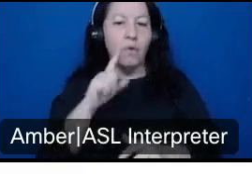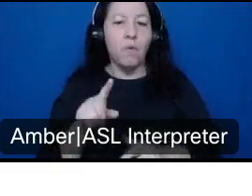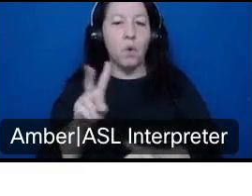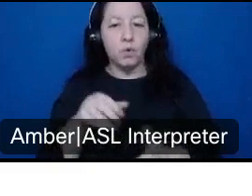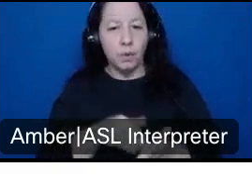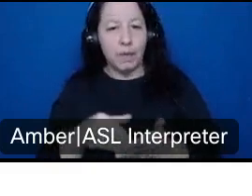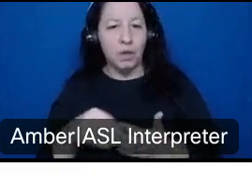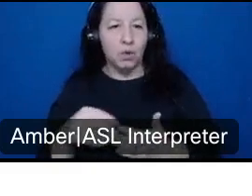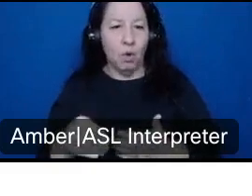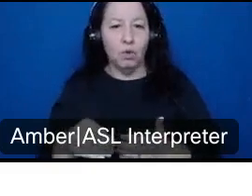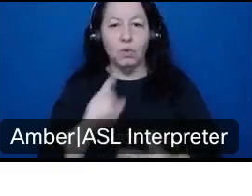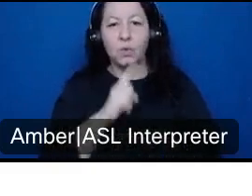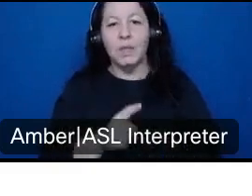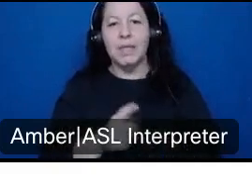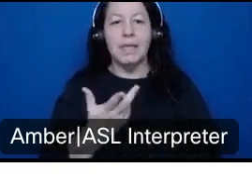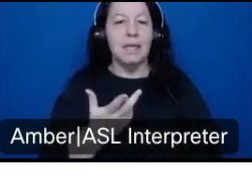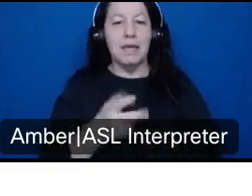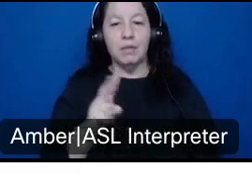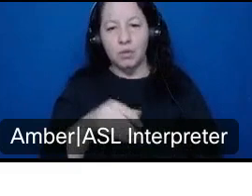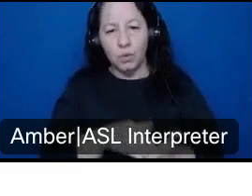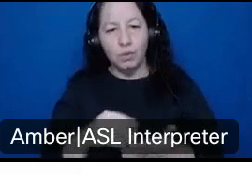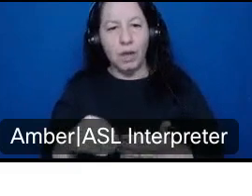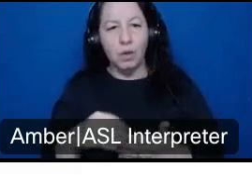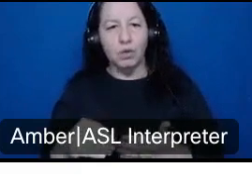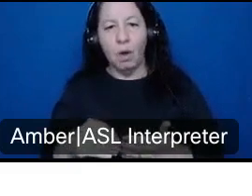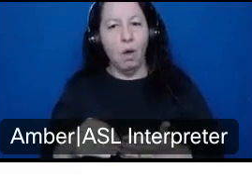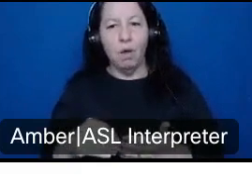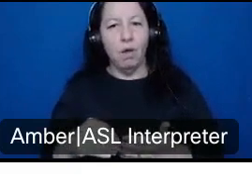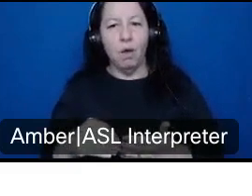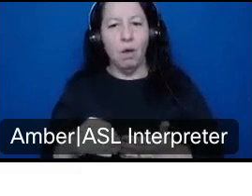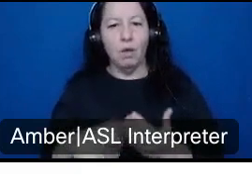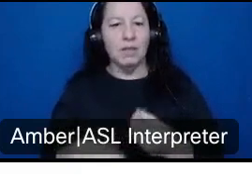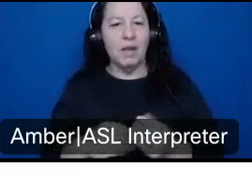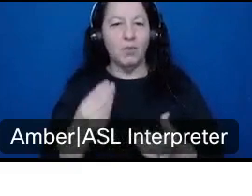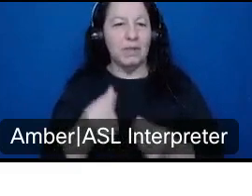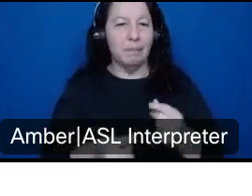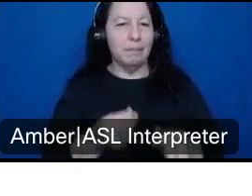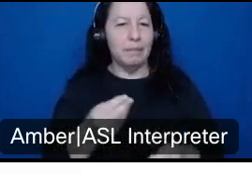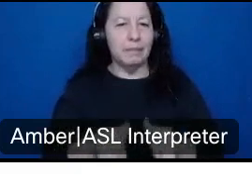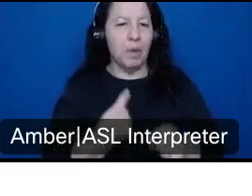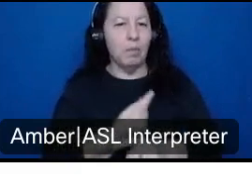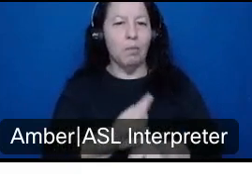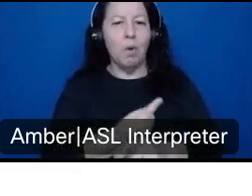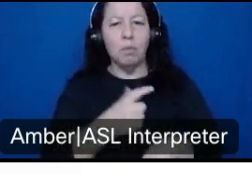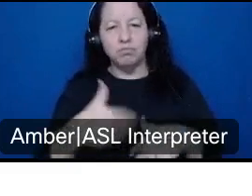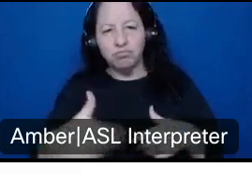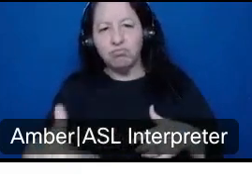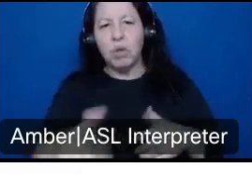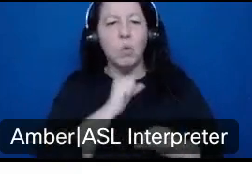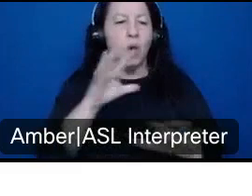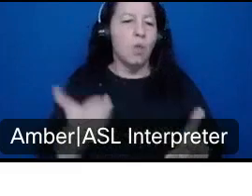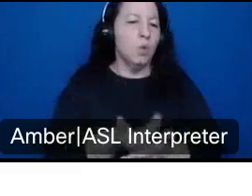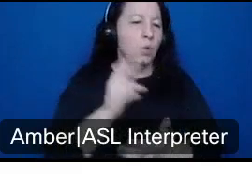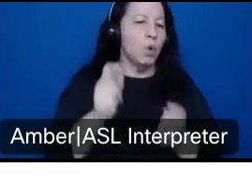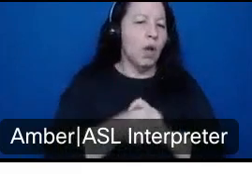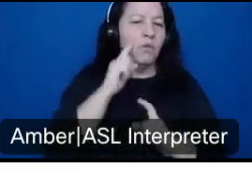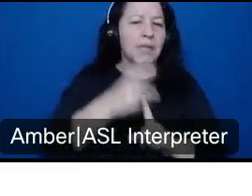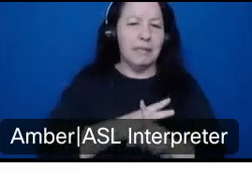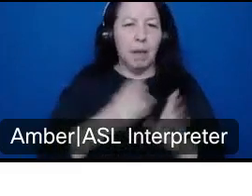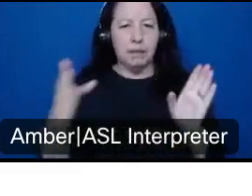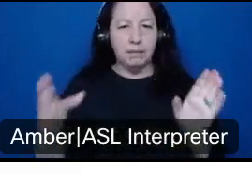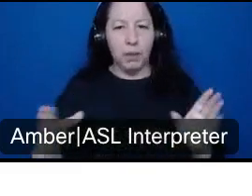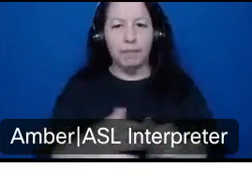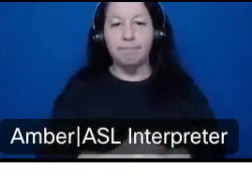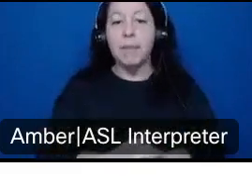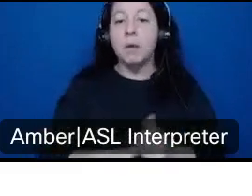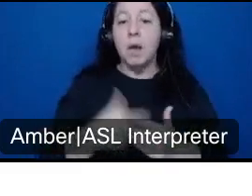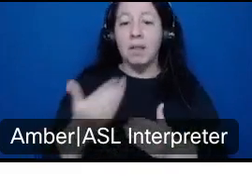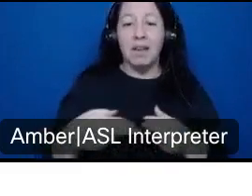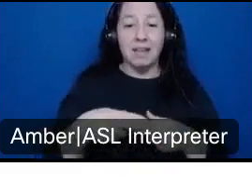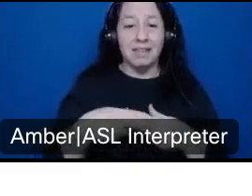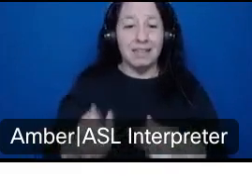So, there's, there's nothing, nothing new or changed for the 6 month, period and then on the next slide, we just kind of we break that out. Right? We show how much we're spending a South Brooklyn versus a kings.